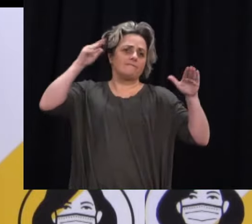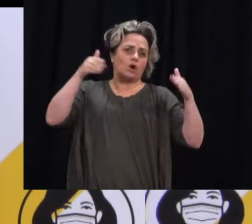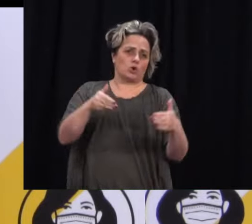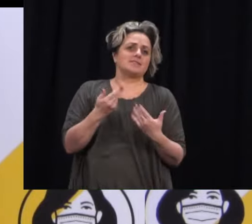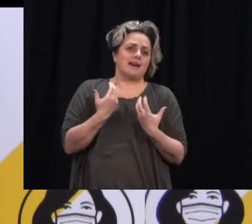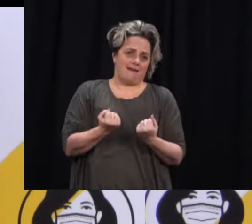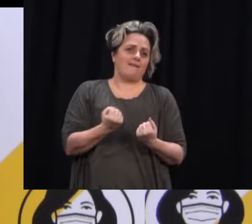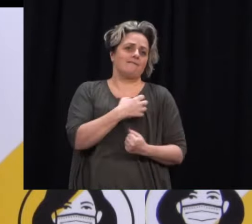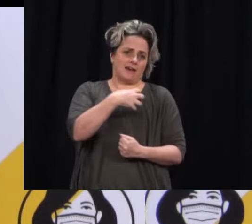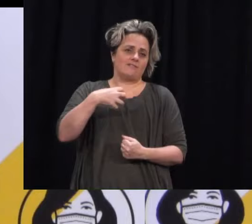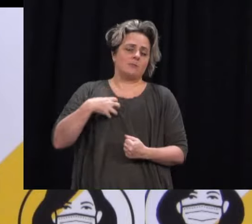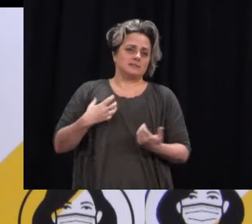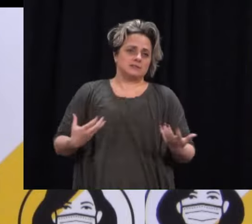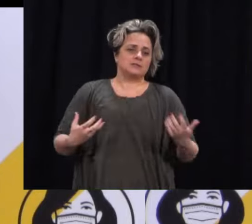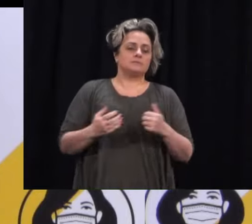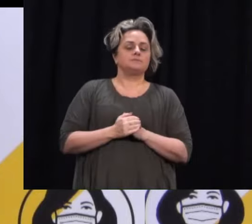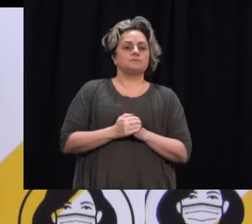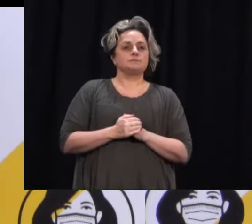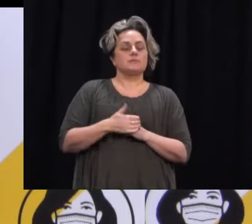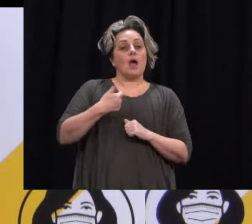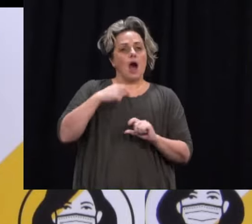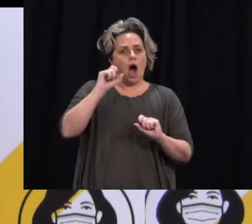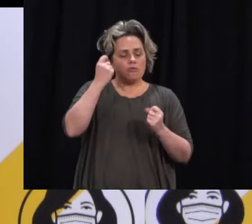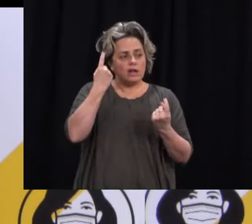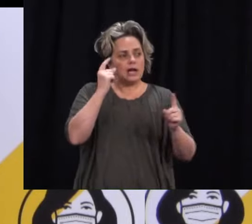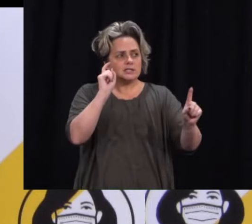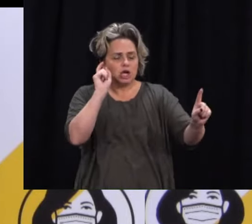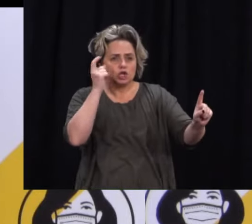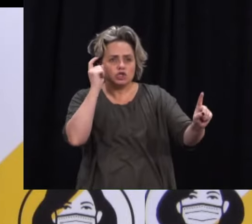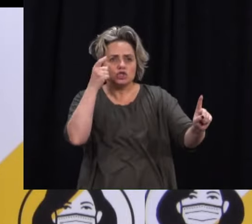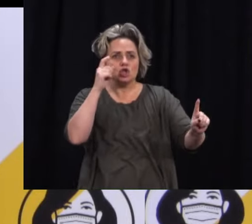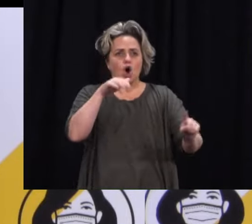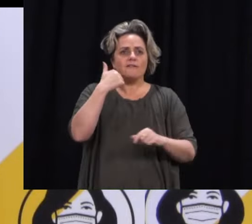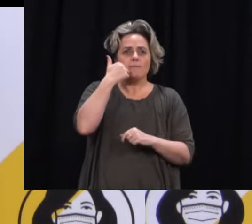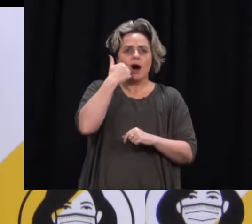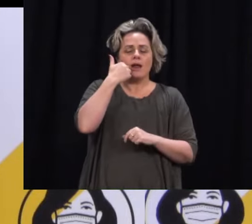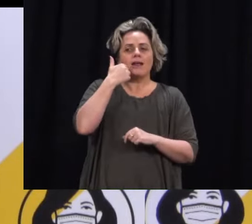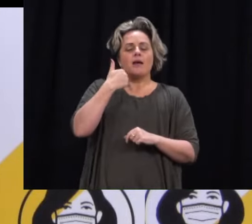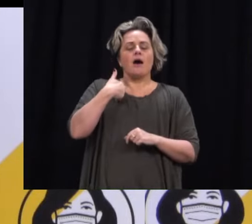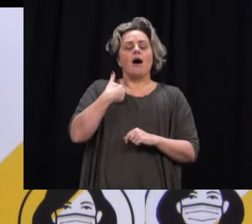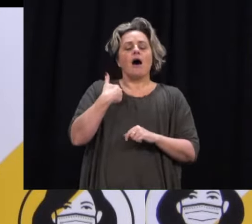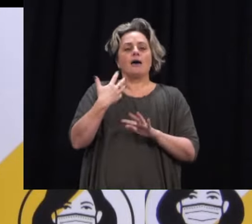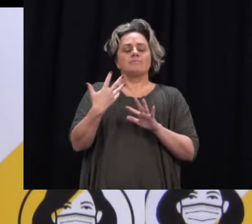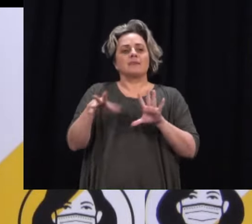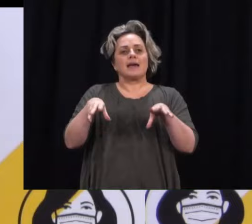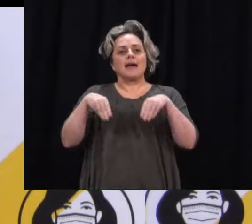Maori and Pacific communities right from the start of the program. That has been a big